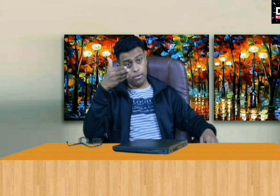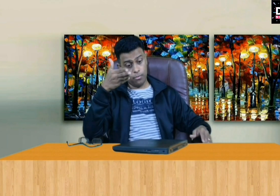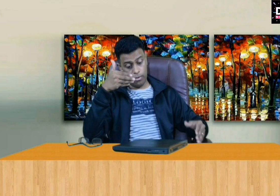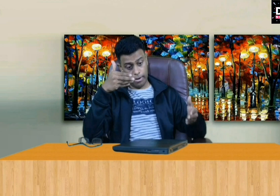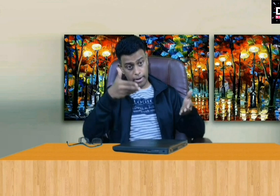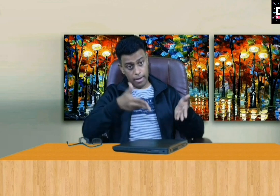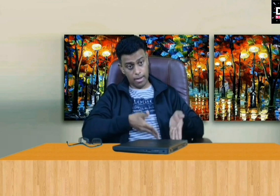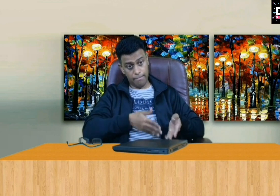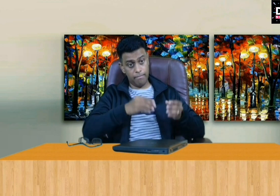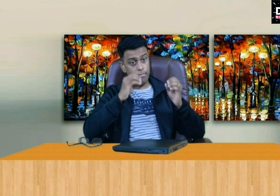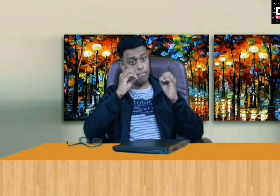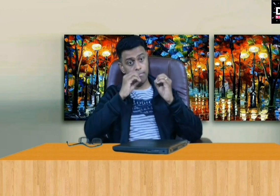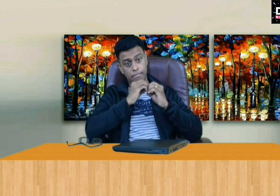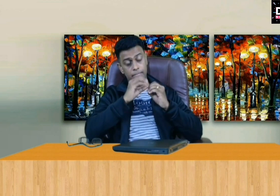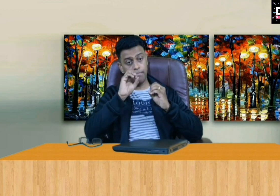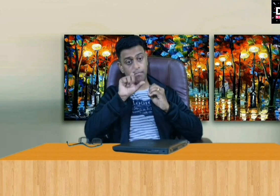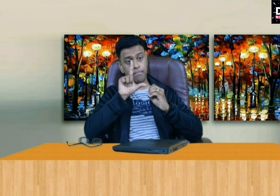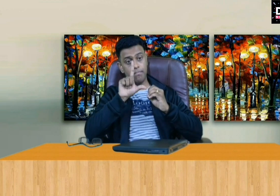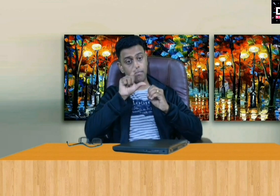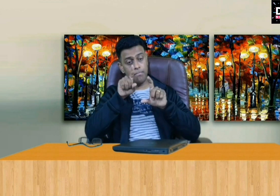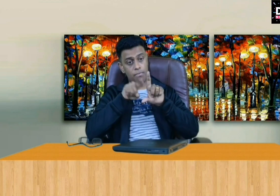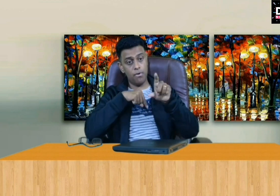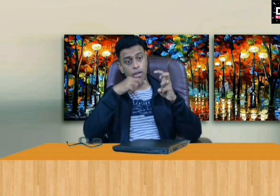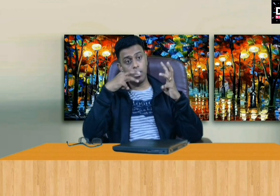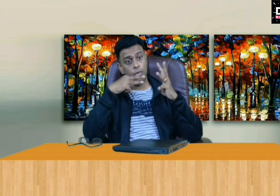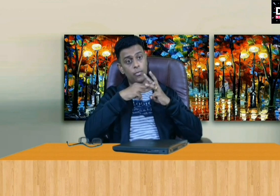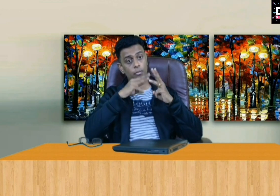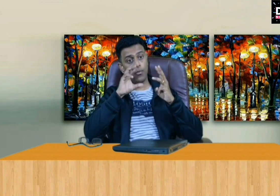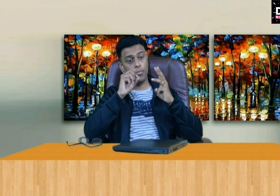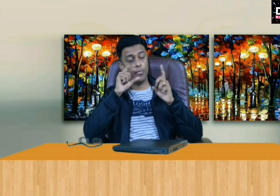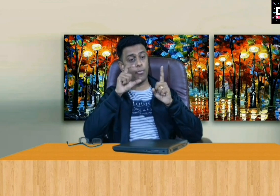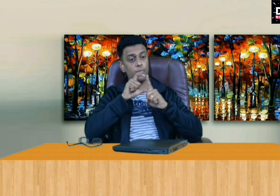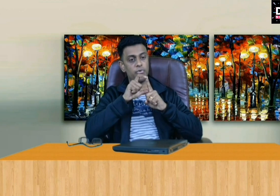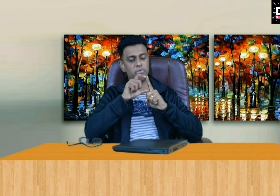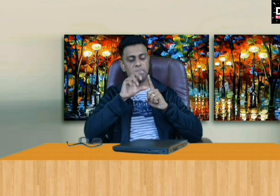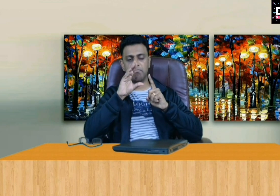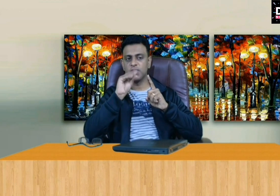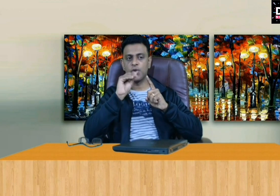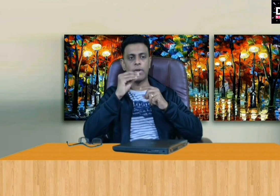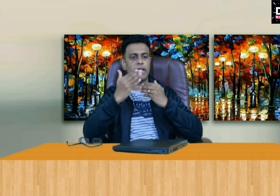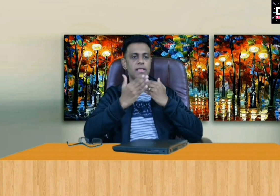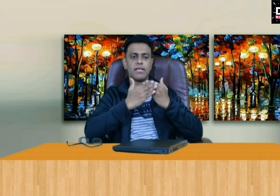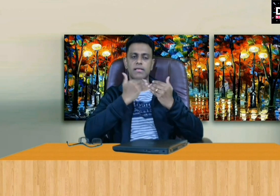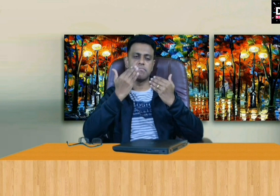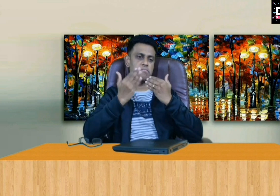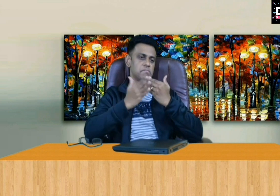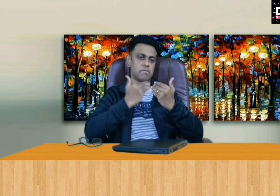Getting into Bollywood is not easy..